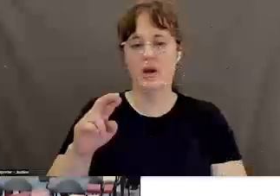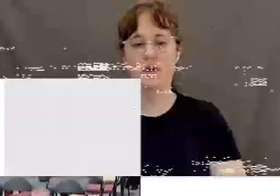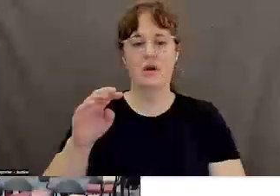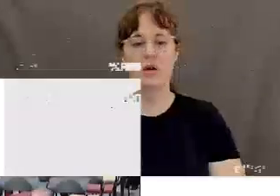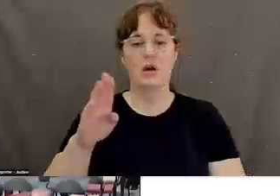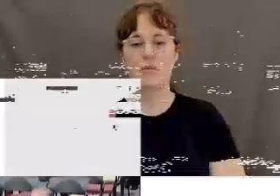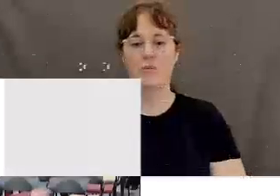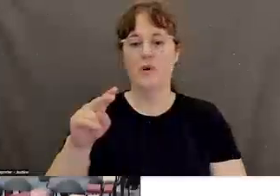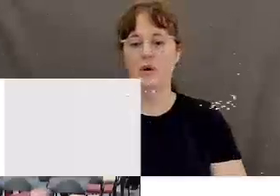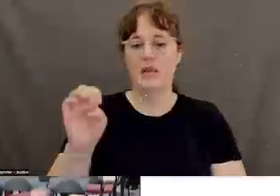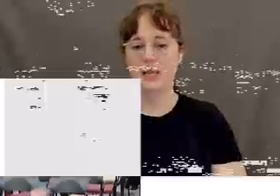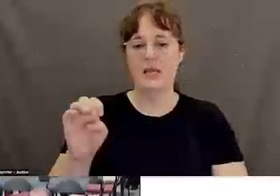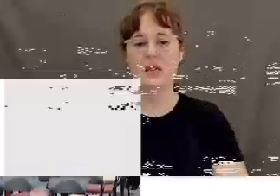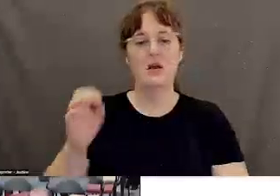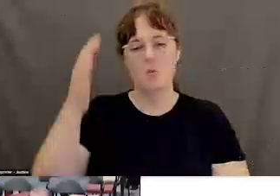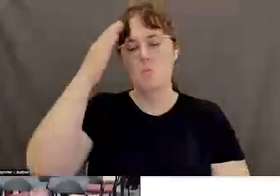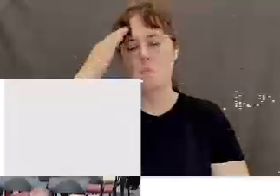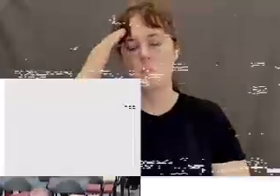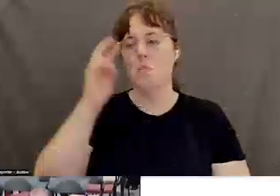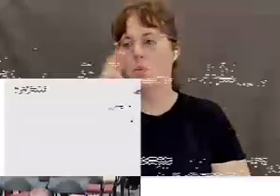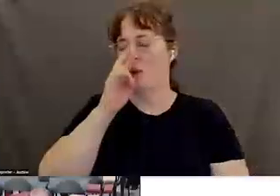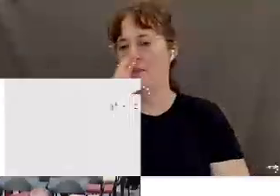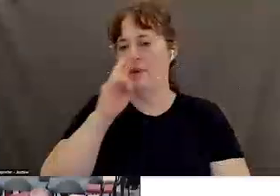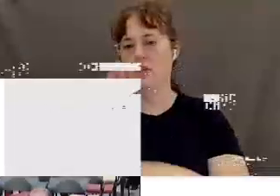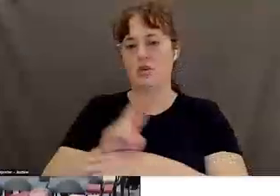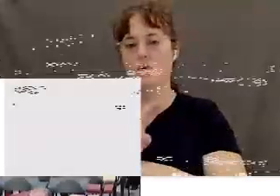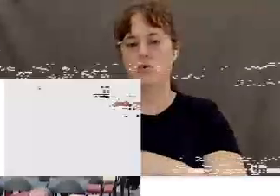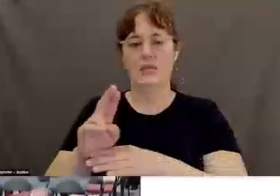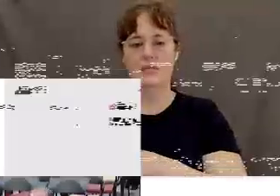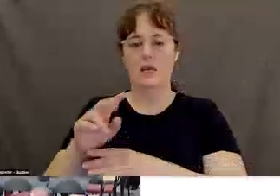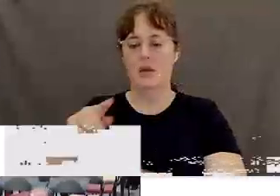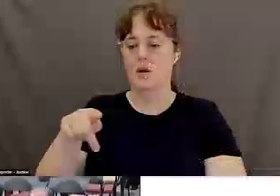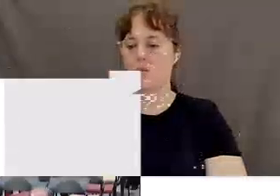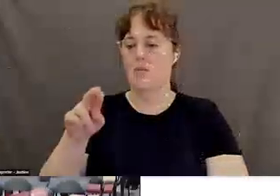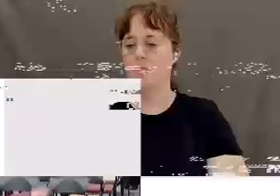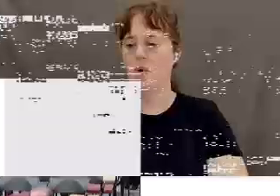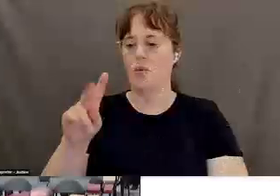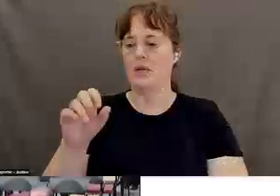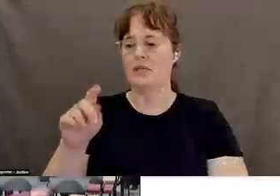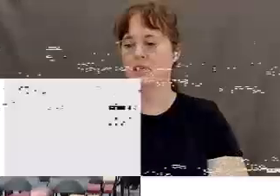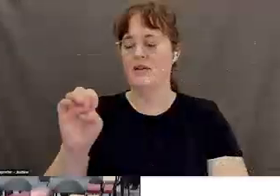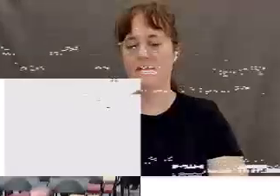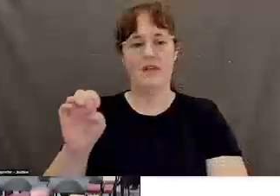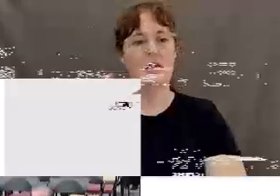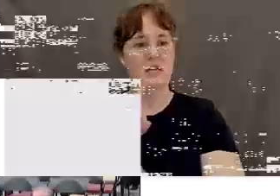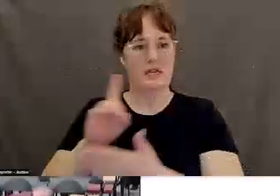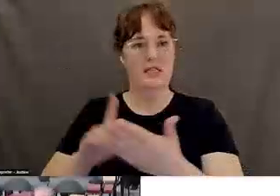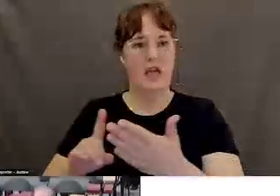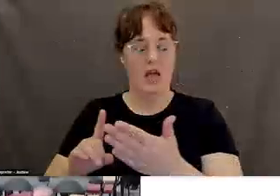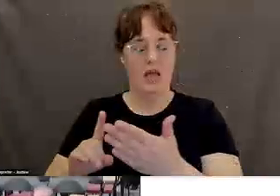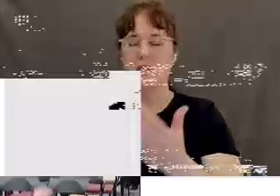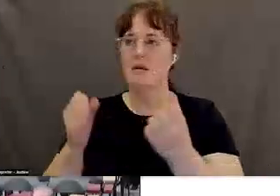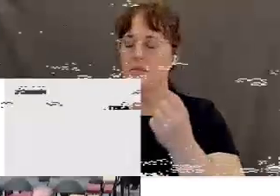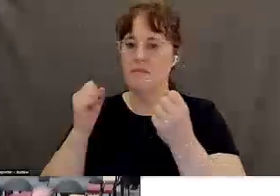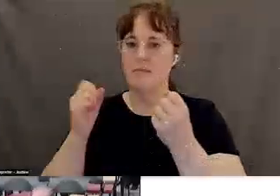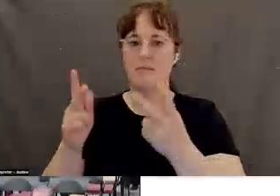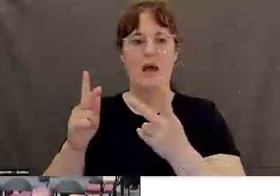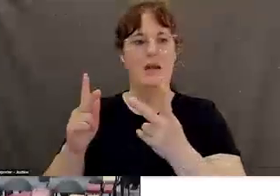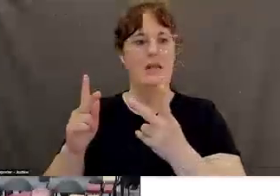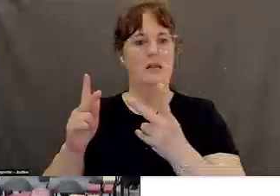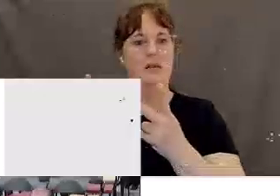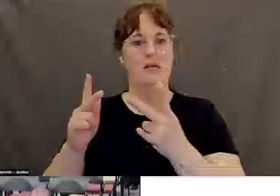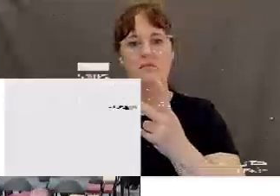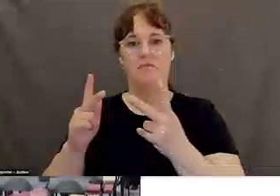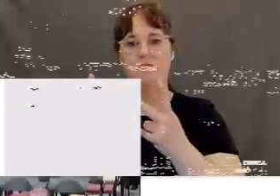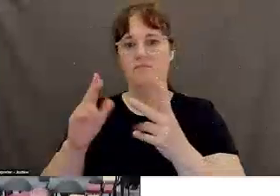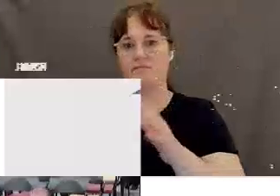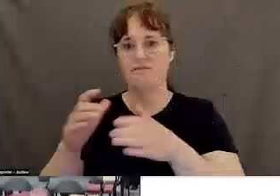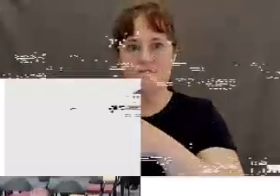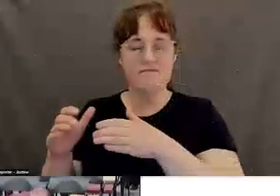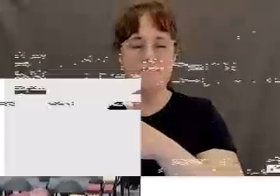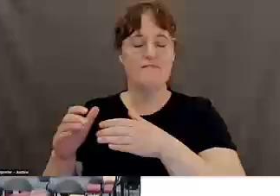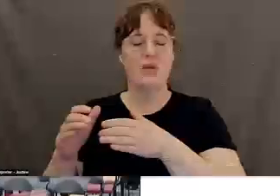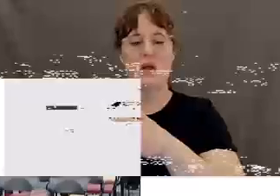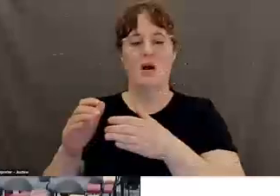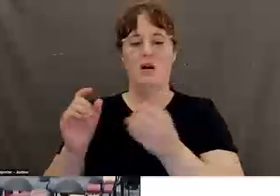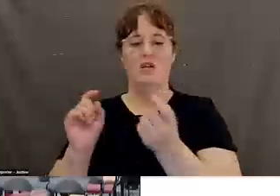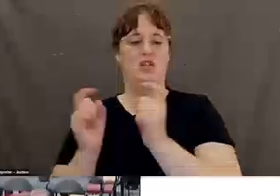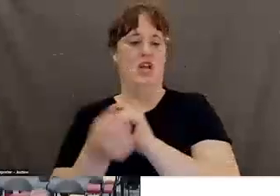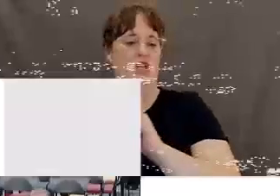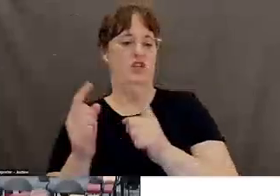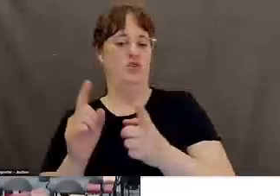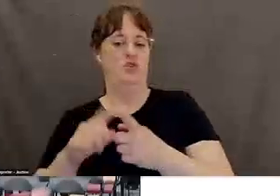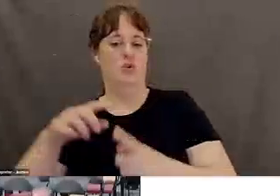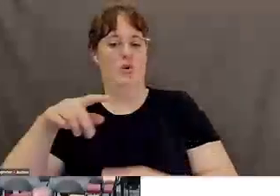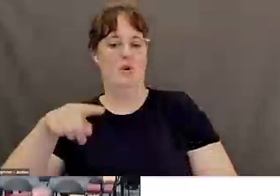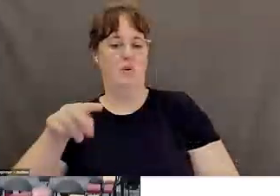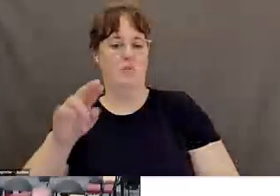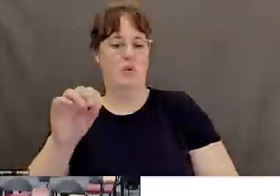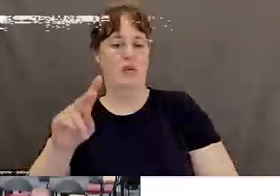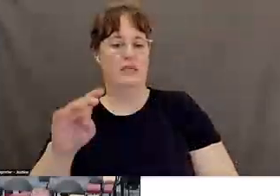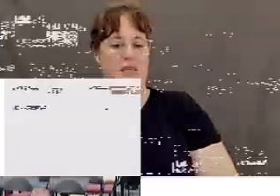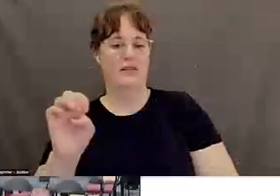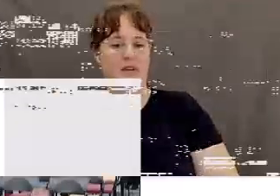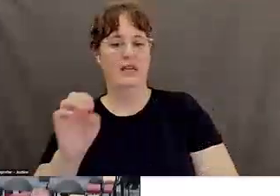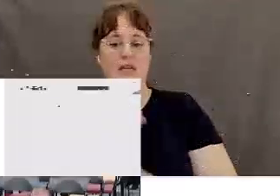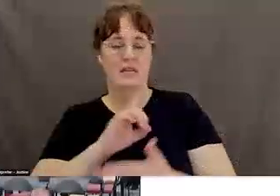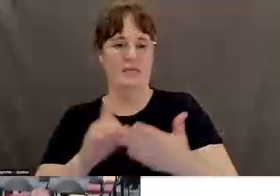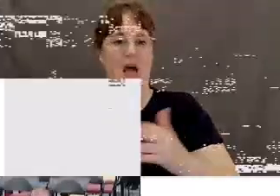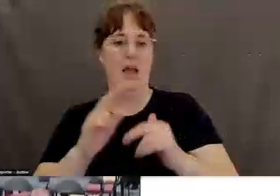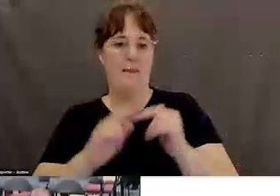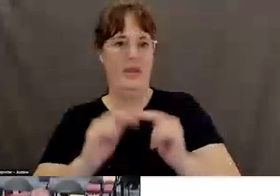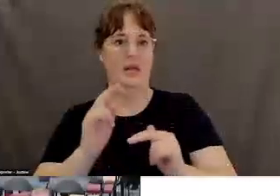Boardroom: a very common practice in the marketplace, a lot of adoption by industry, a lot of people are moving from design-build to progressive design-build, so I know the industry is going to be very excited about seeing how we succeed with this project.